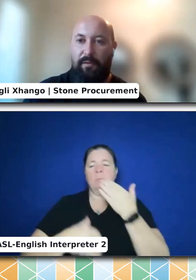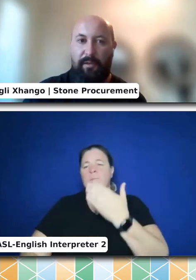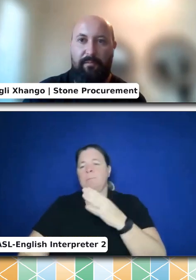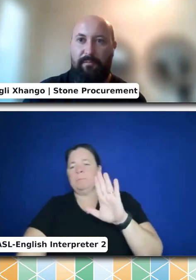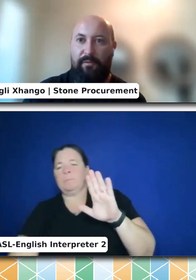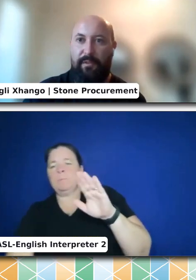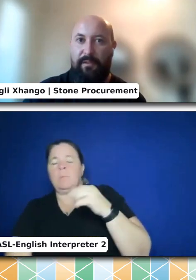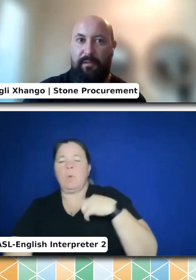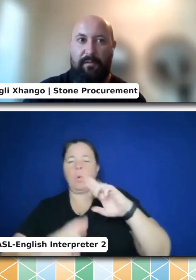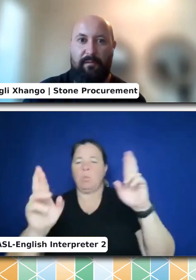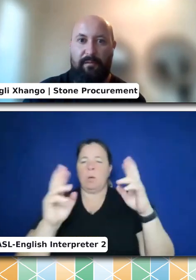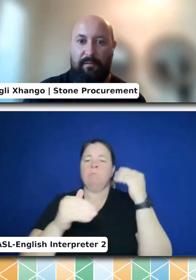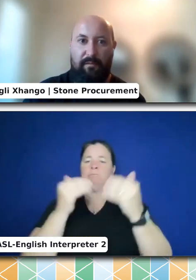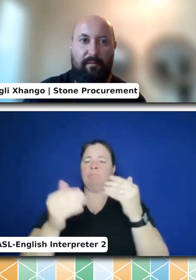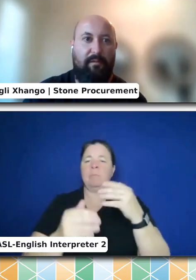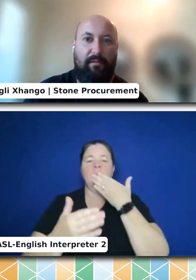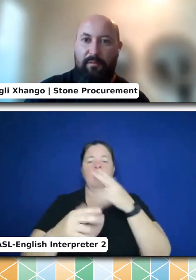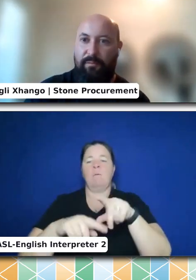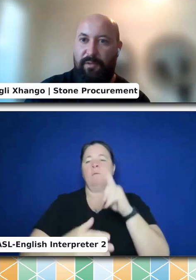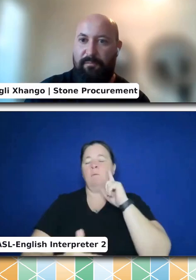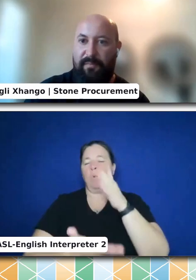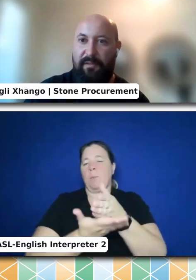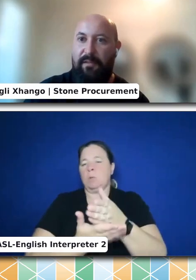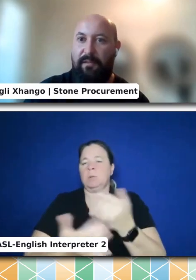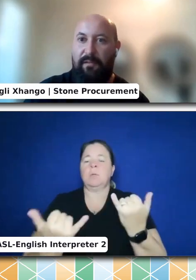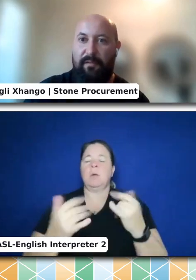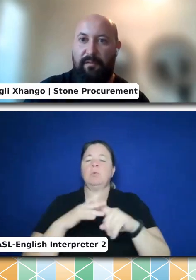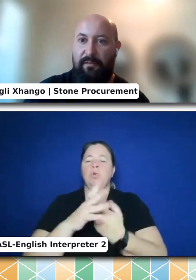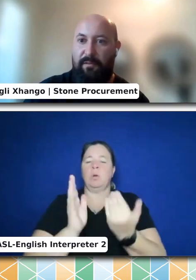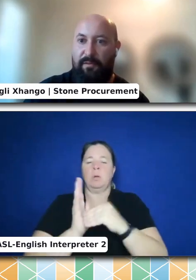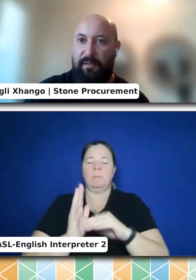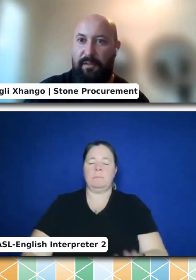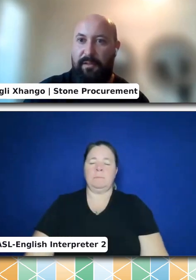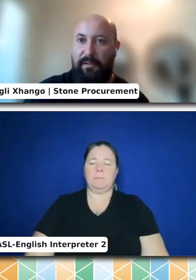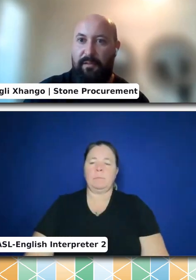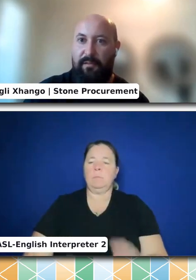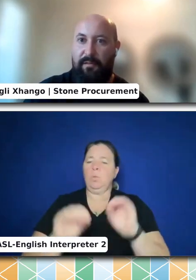Okay, perfect. No problem.